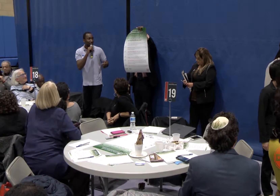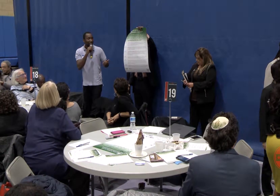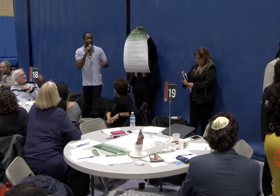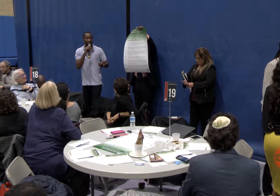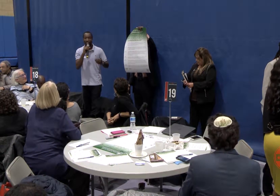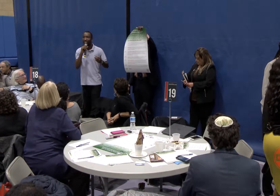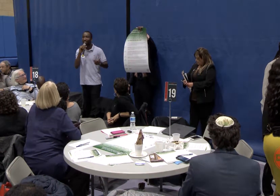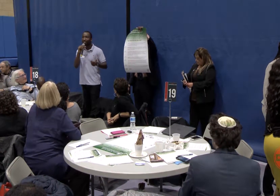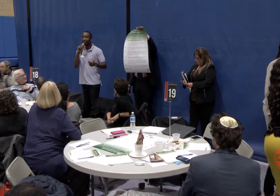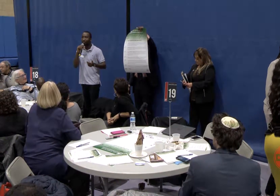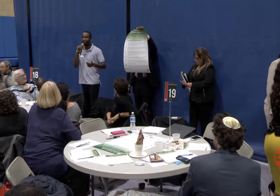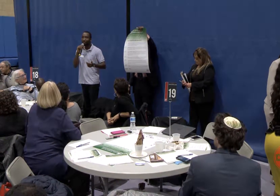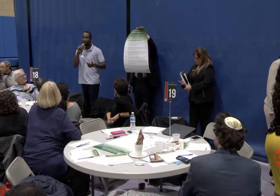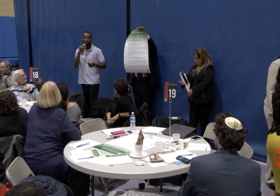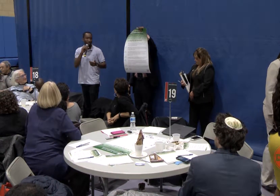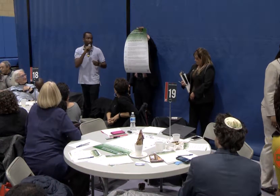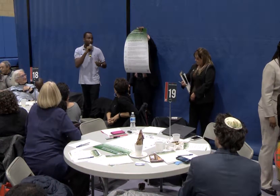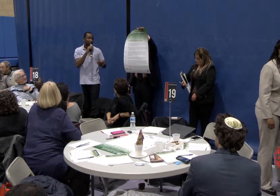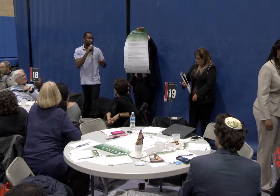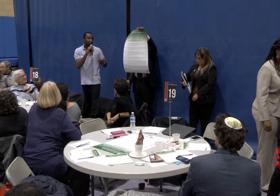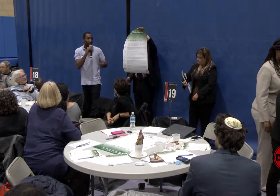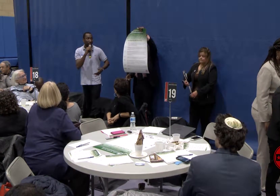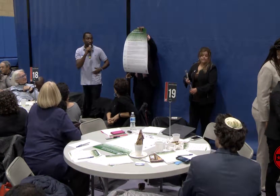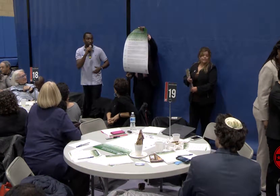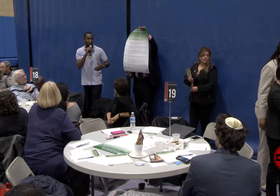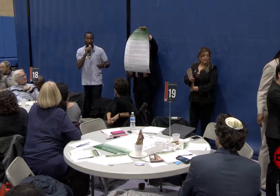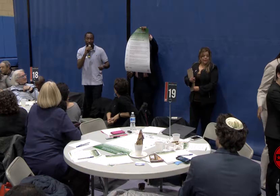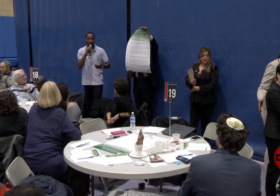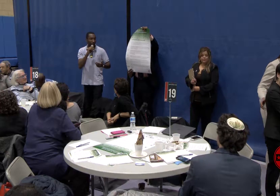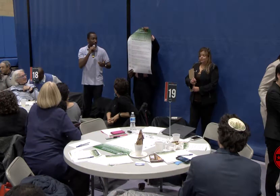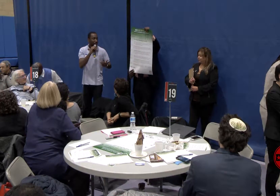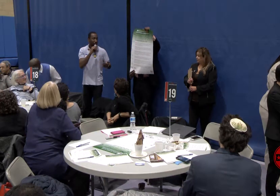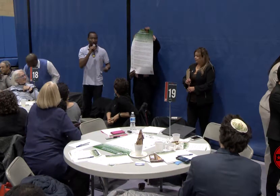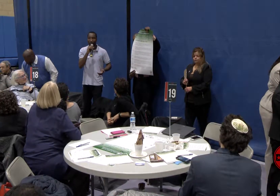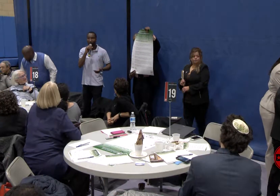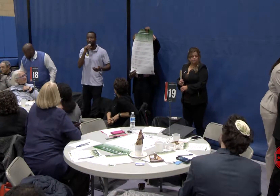WE BELIEVE THAT EDUCATION IS A VALUABLE WEAPON FOR YOUNG PEOPLE